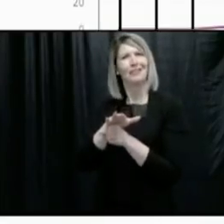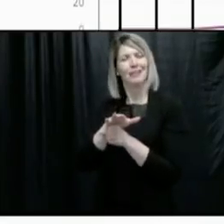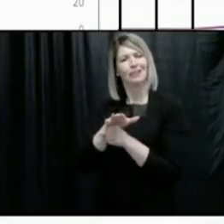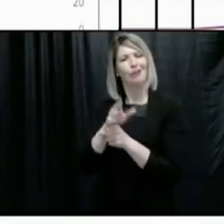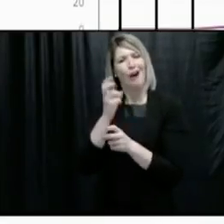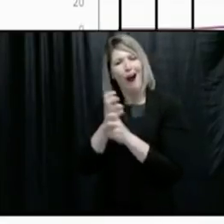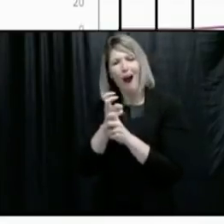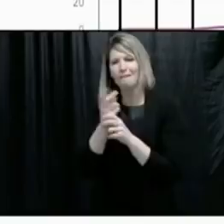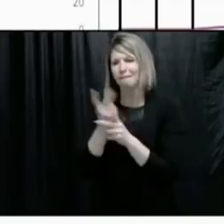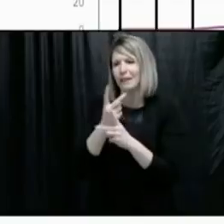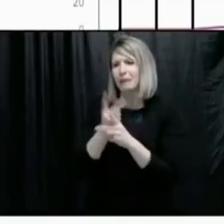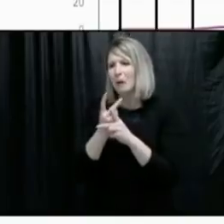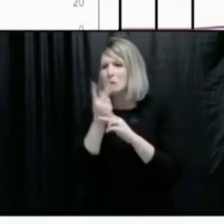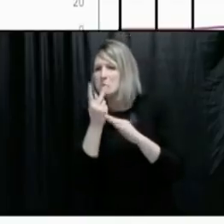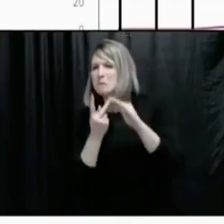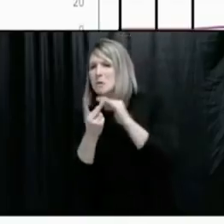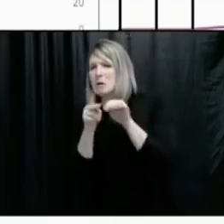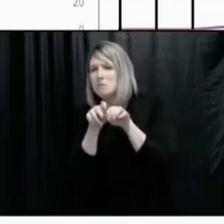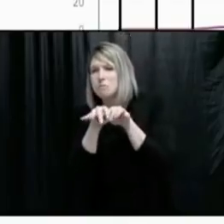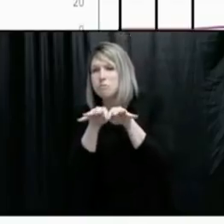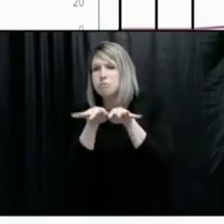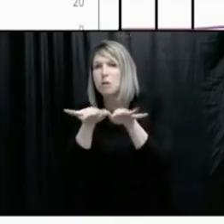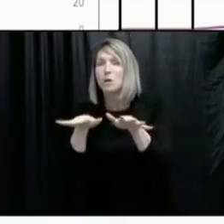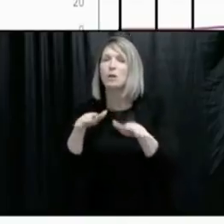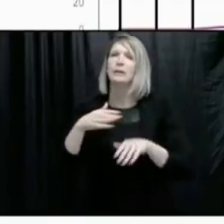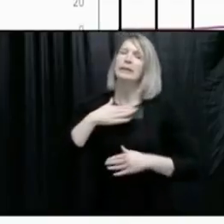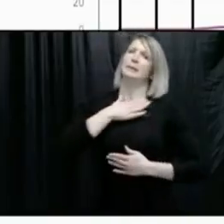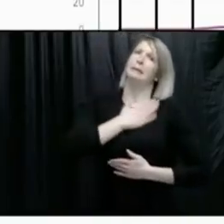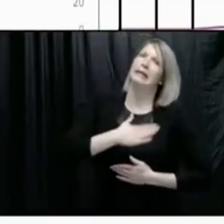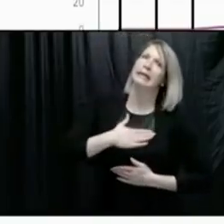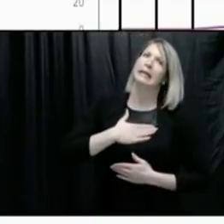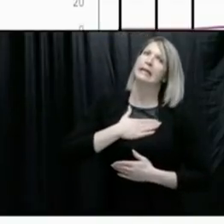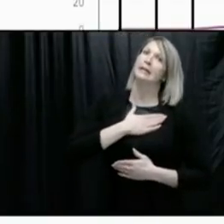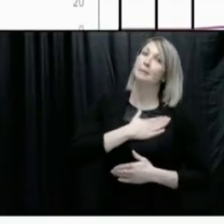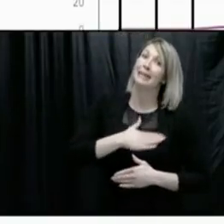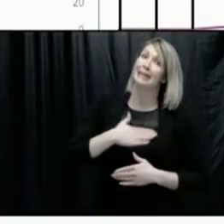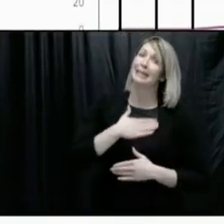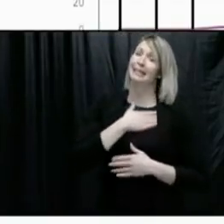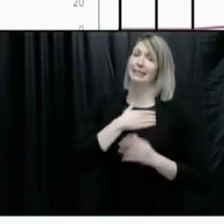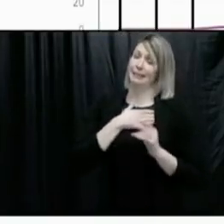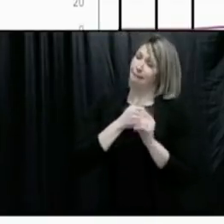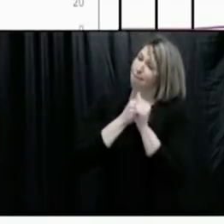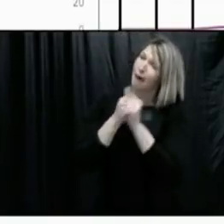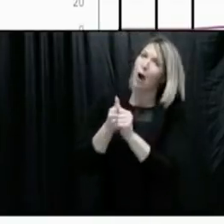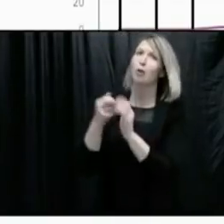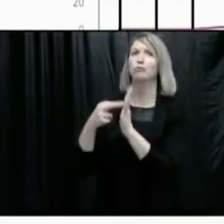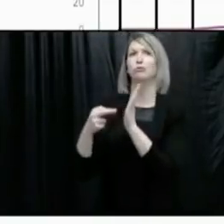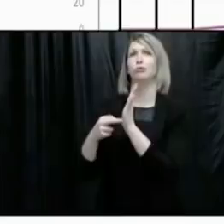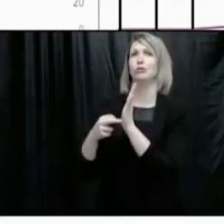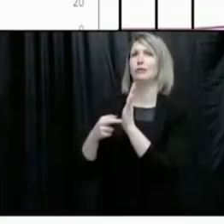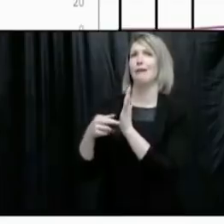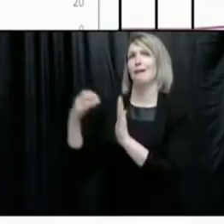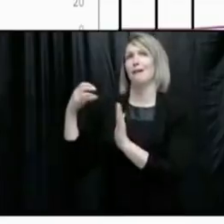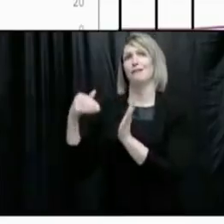IN TERMS OF WHAT CAN HAPPEN FOR THE VIRUS SPREADING. SO PLEASE, PLEASE, PLEASE,